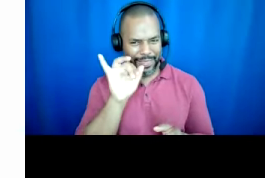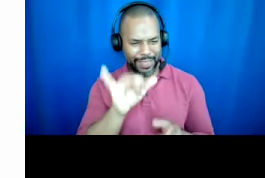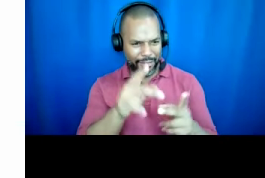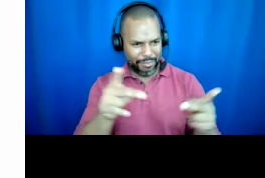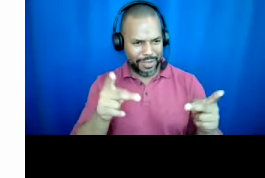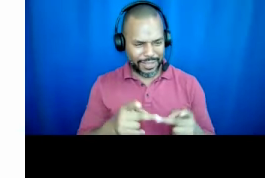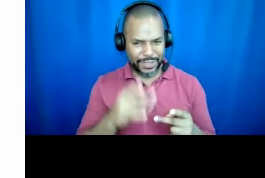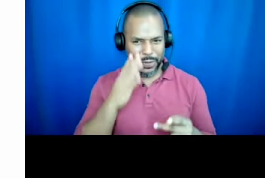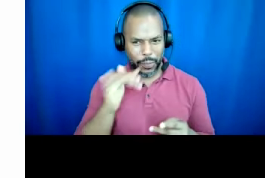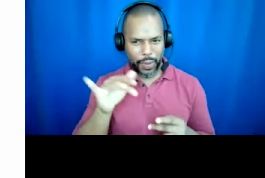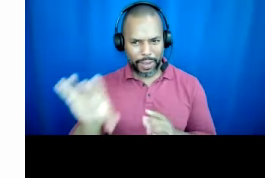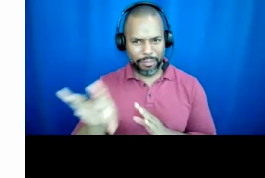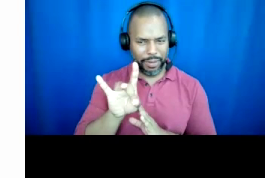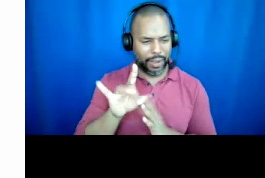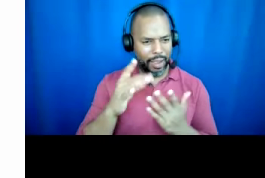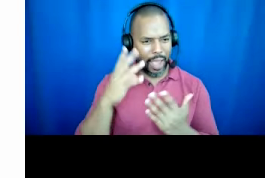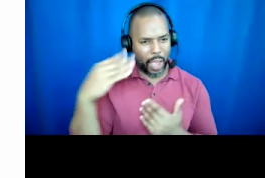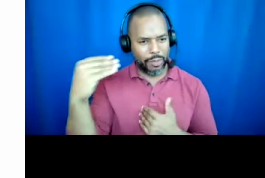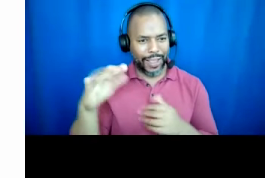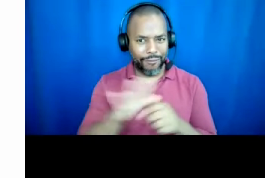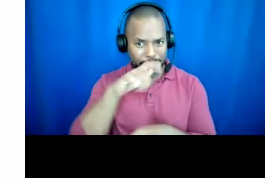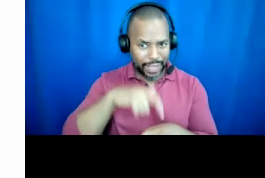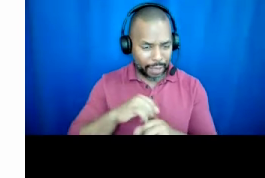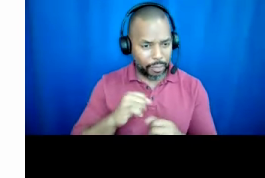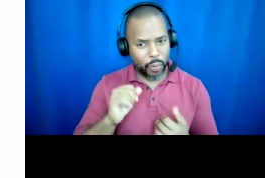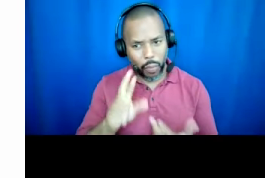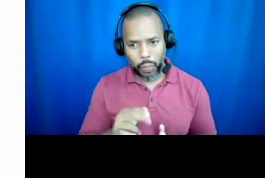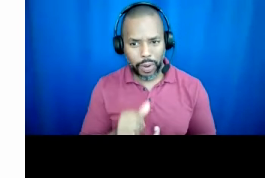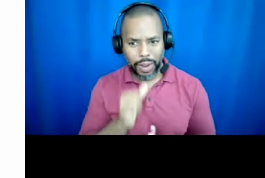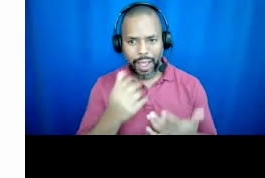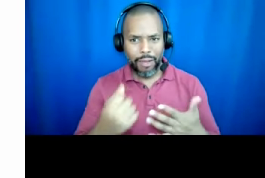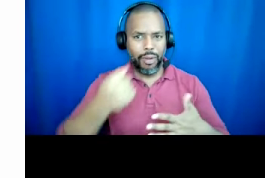an off cycle time or that wasn't prioritized on this list?